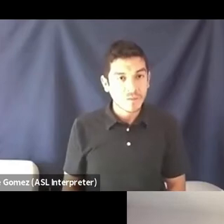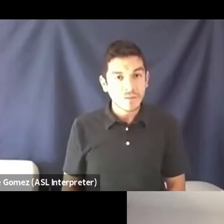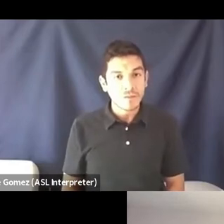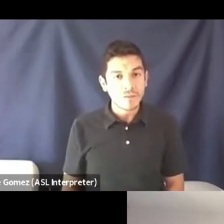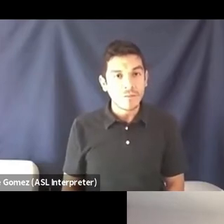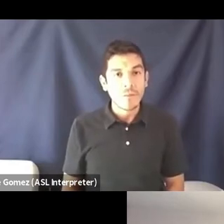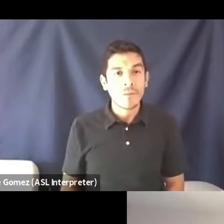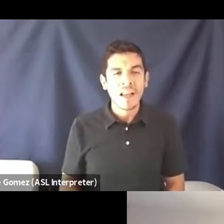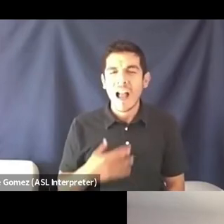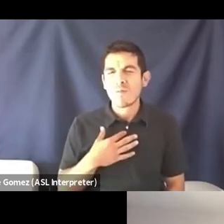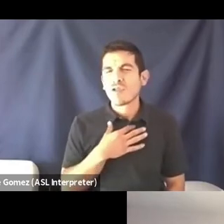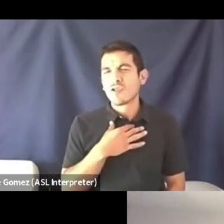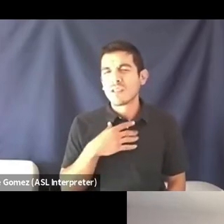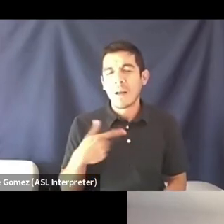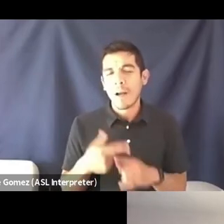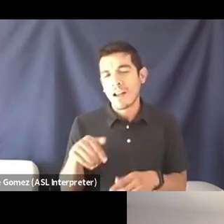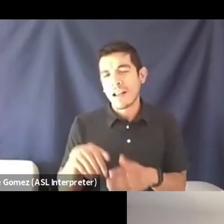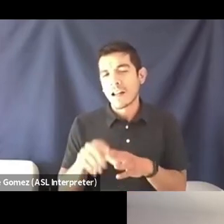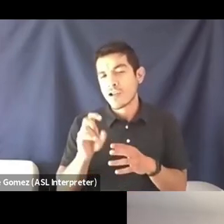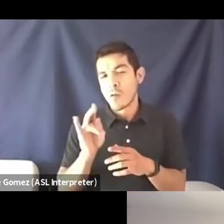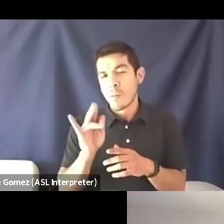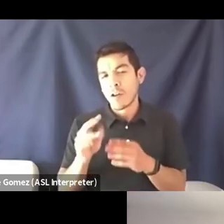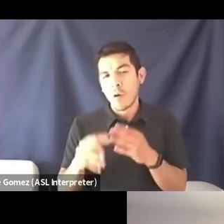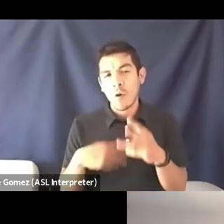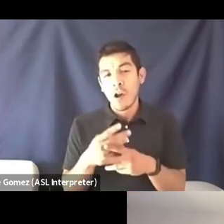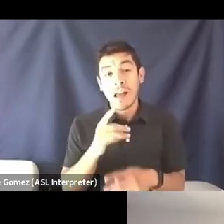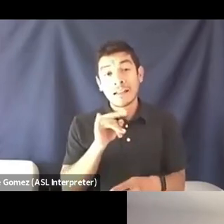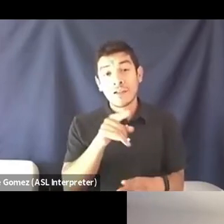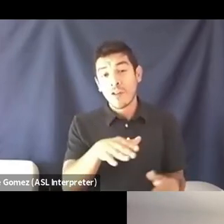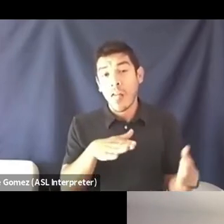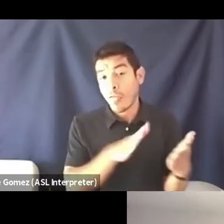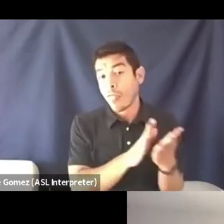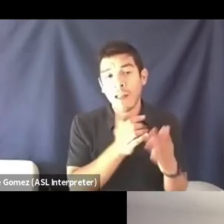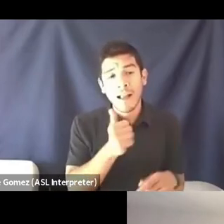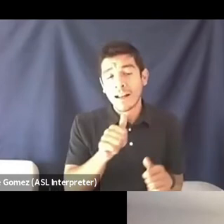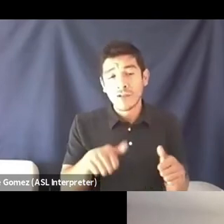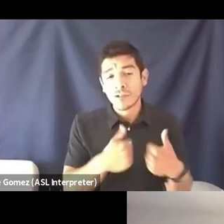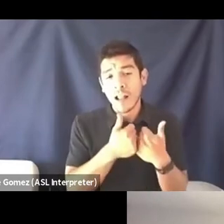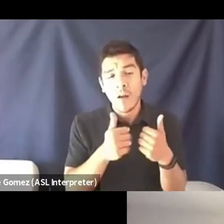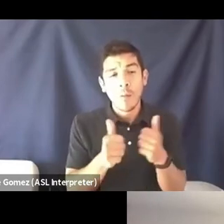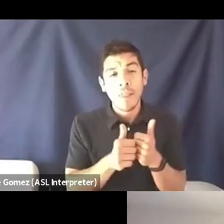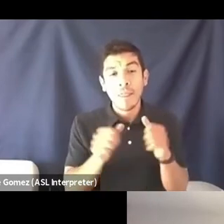I'm curious about in the documentary world, did you run into any challenges with potential American partners?